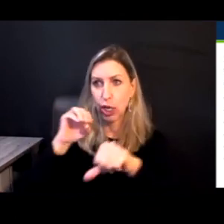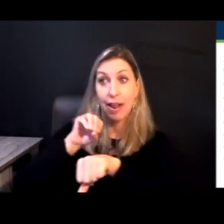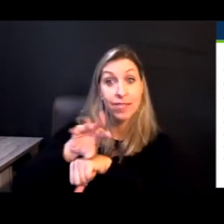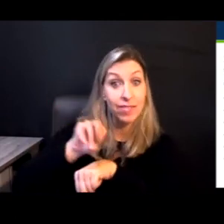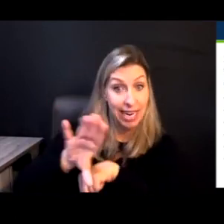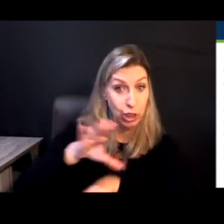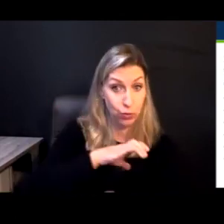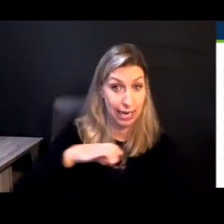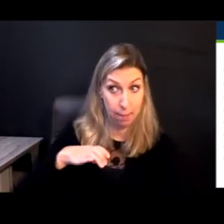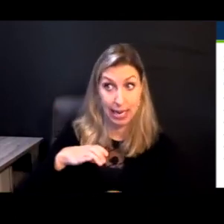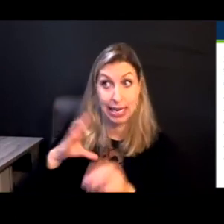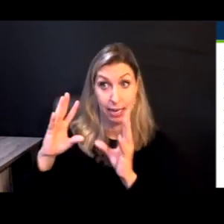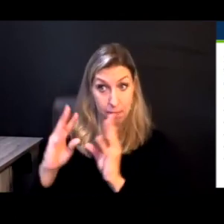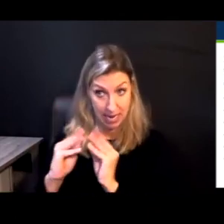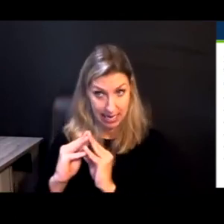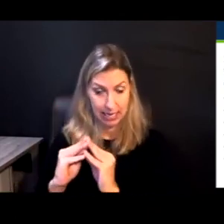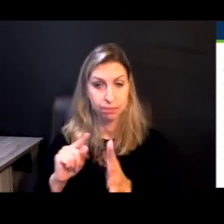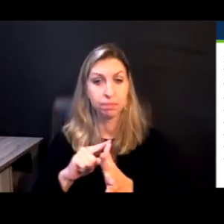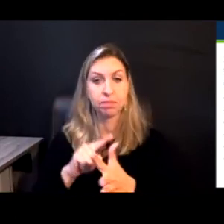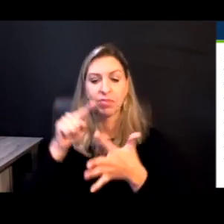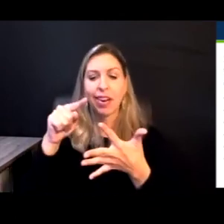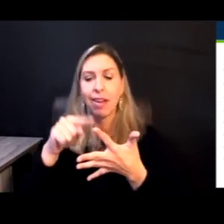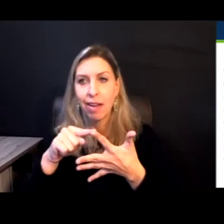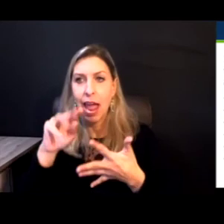Deaf and Hard of Hearing Teacher Advisory Committee meeting